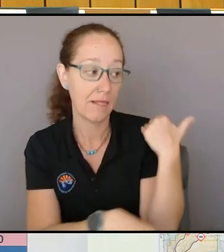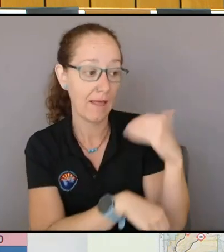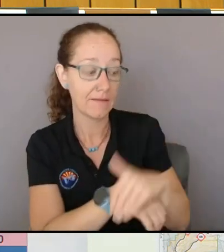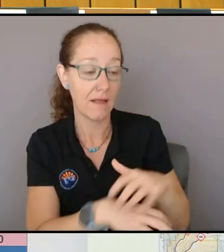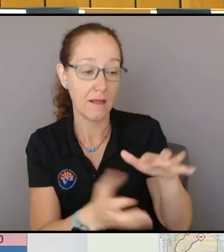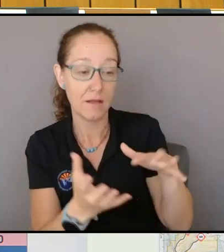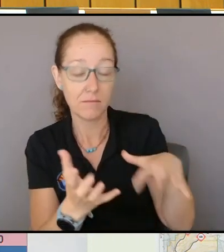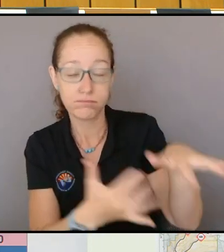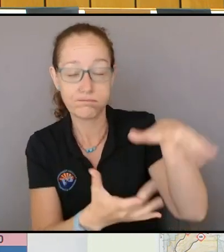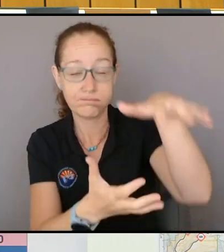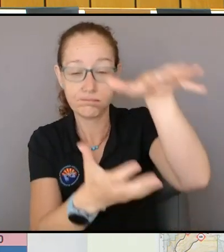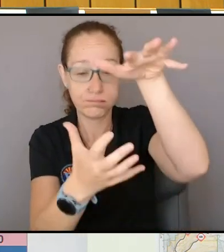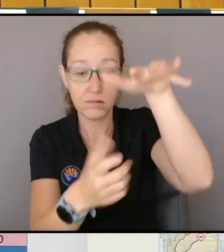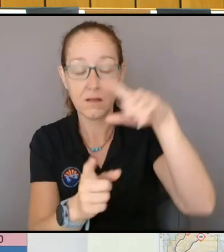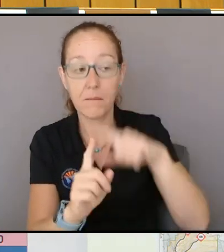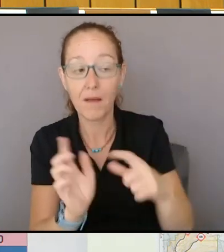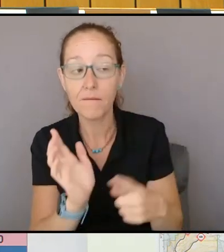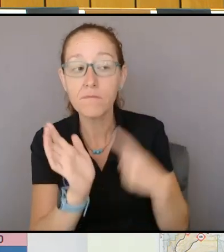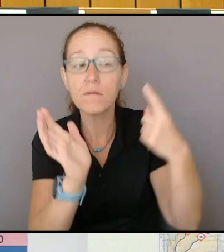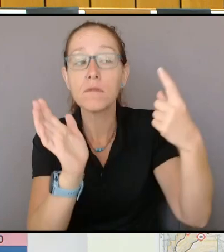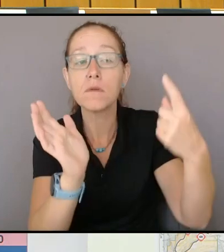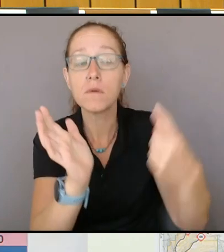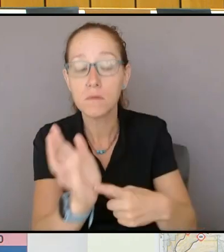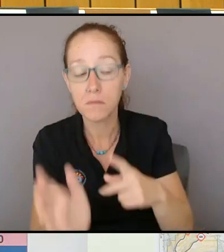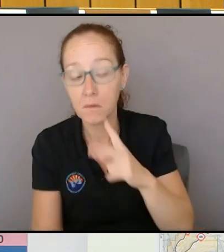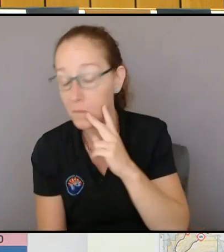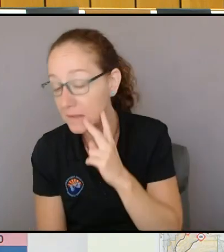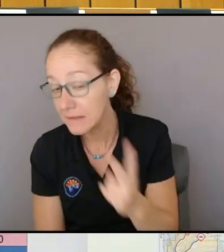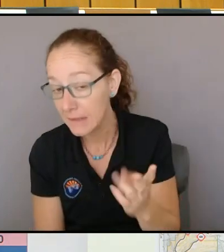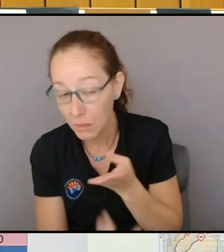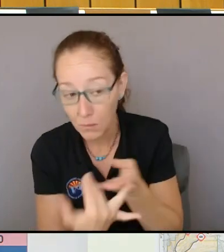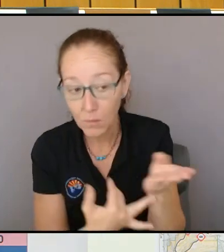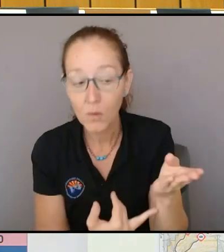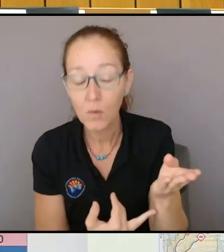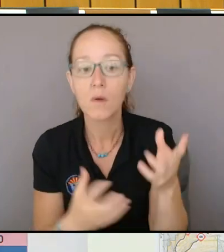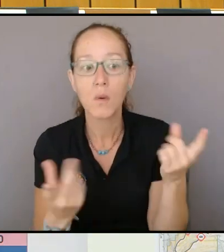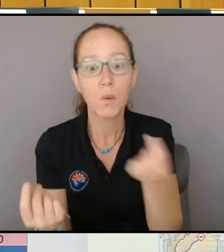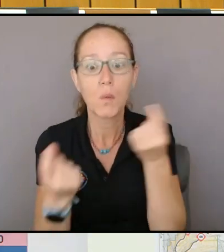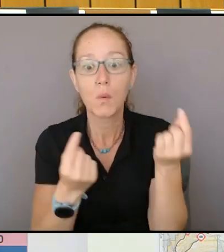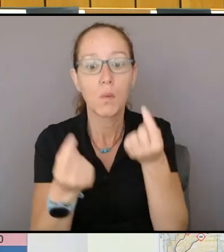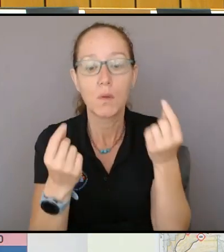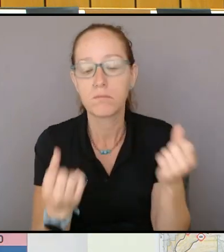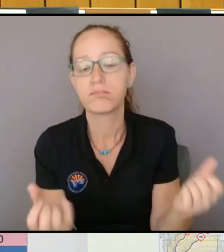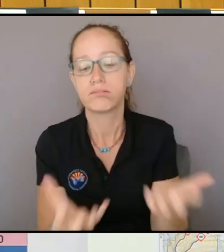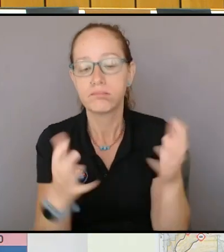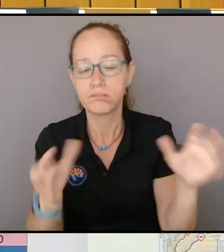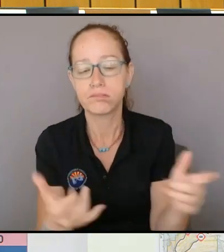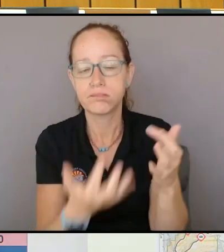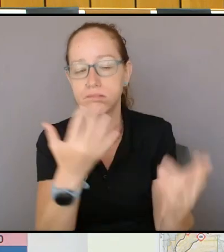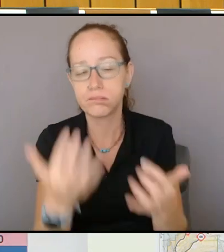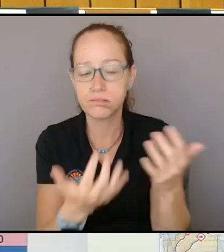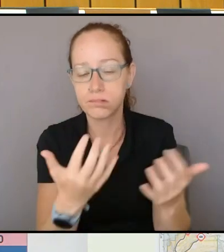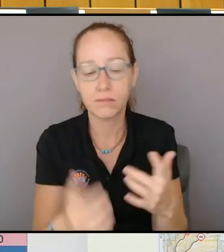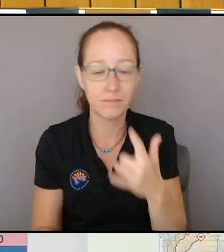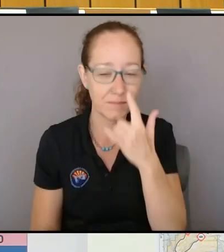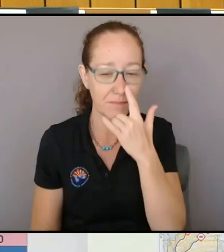area and it does not look right now like it has an opportunity to go around, you know, Jicarita Peak right there. At least